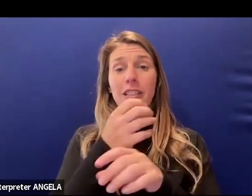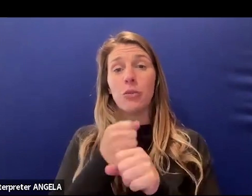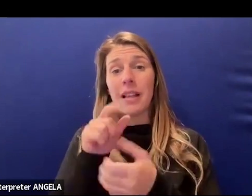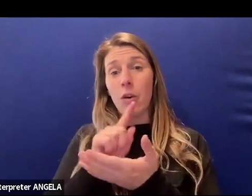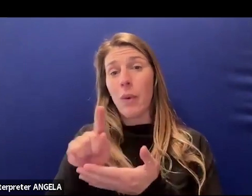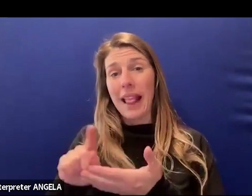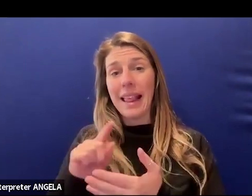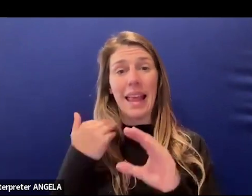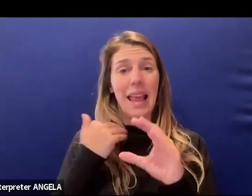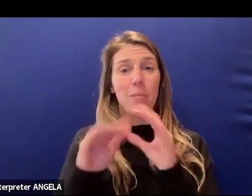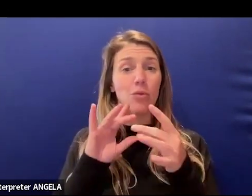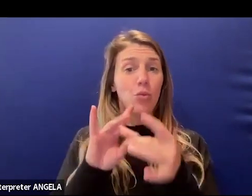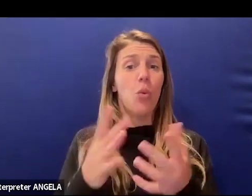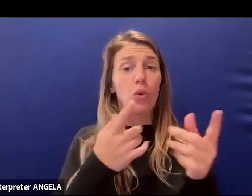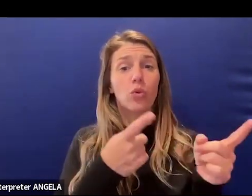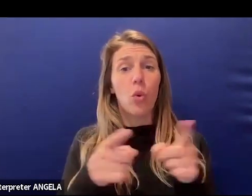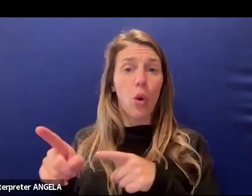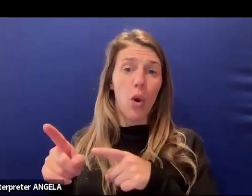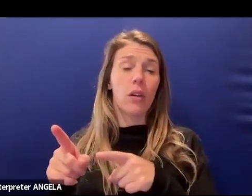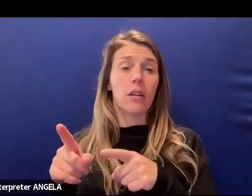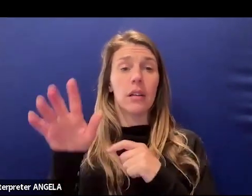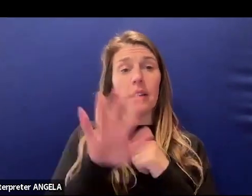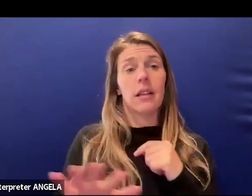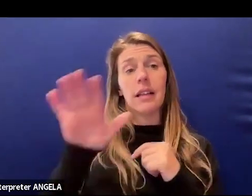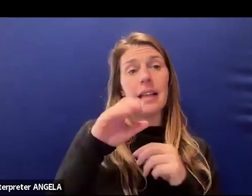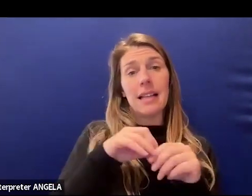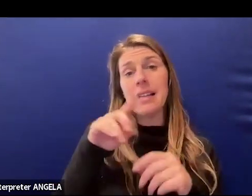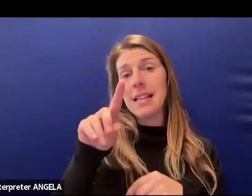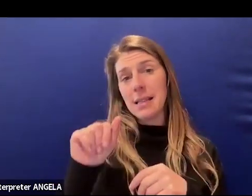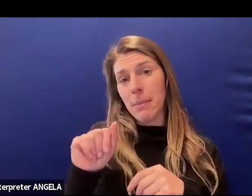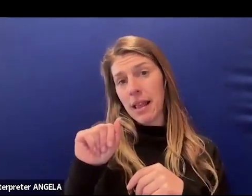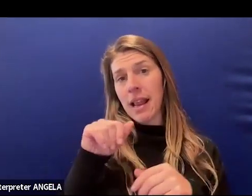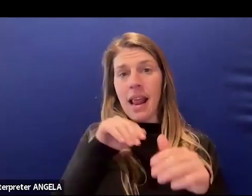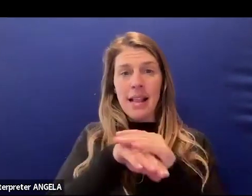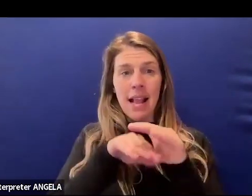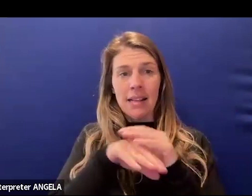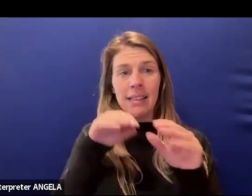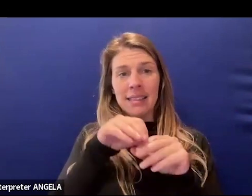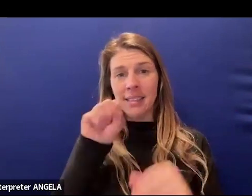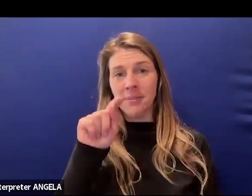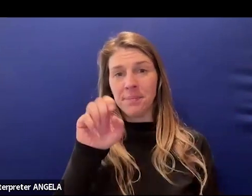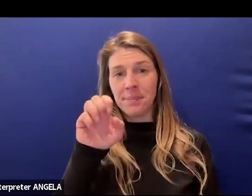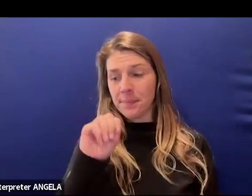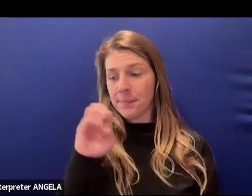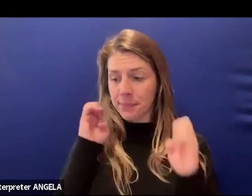weekly emails related to things that are going on in disability and accessibility in STEM education